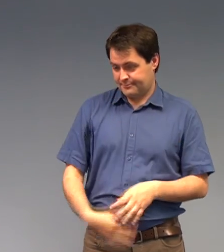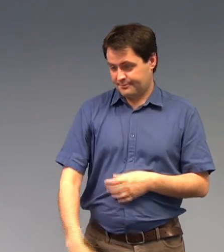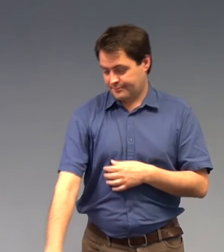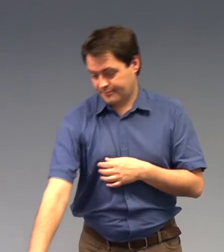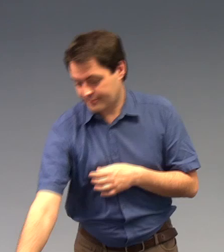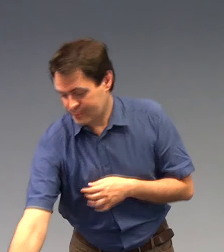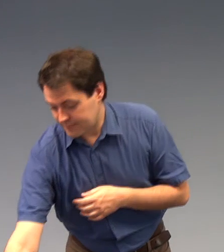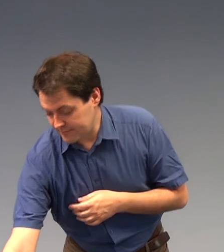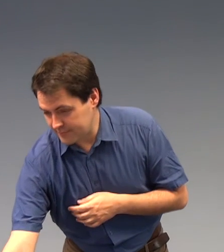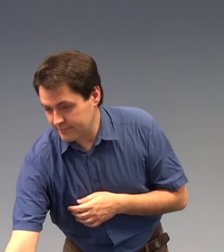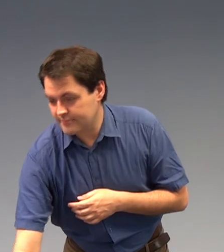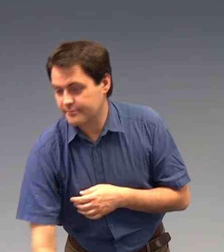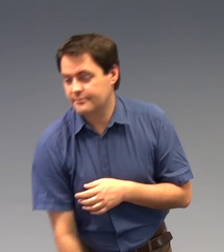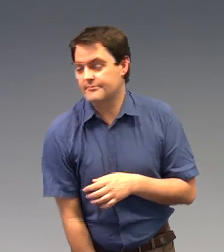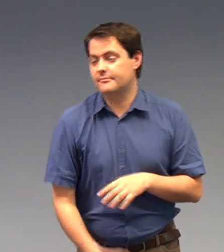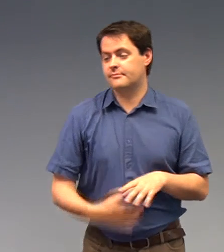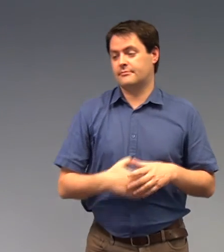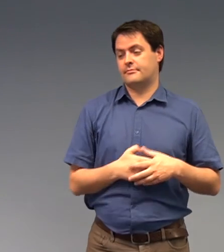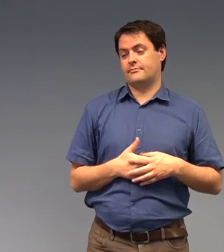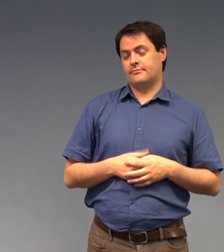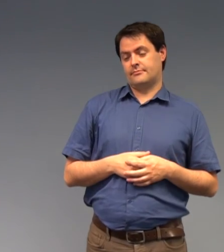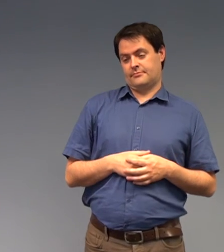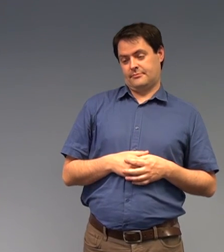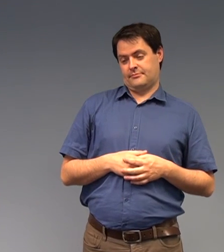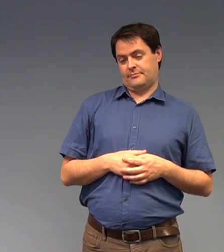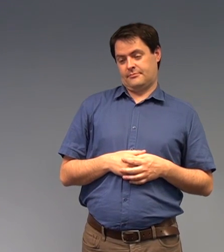The next one is references so you can read more -